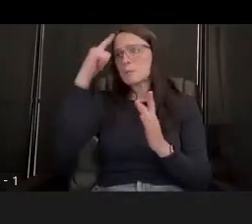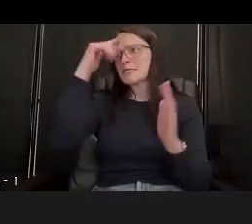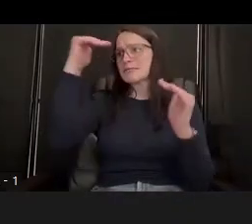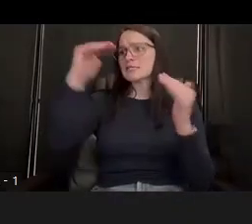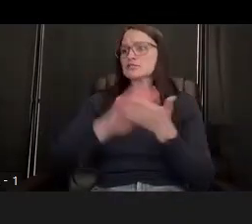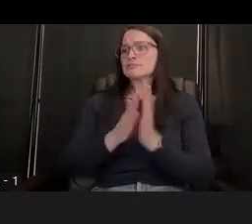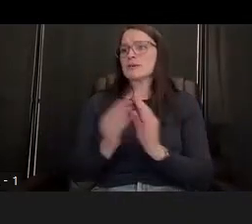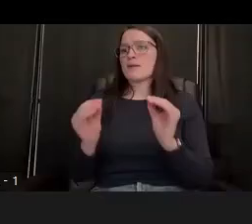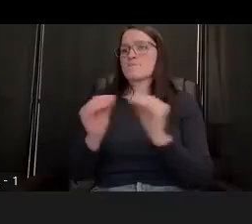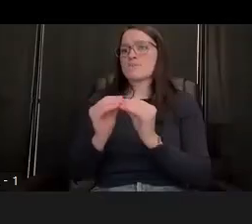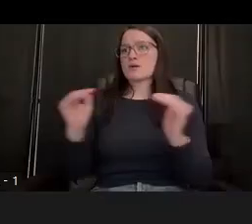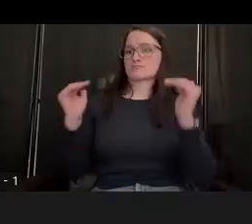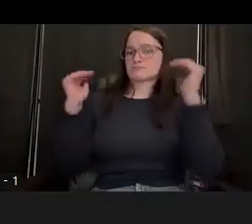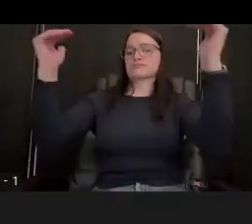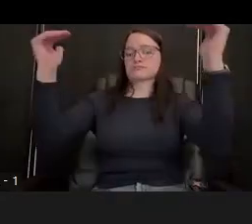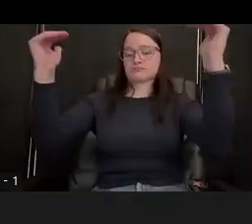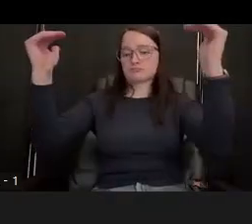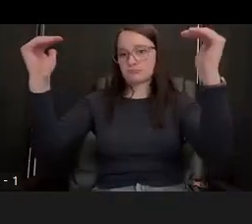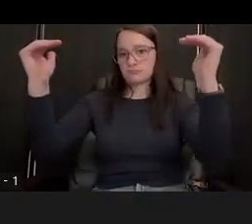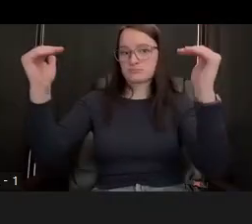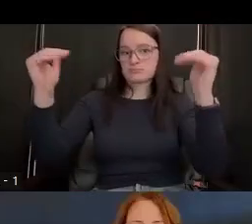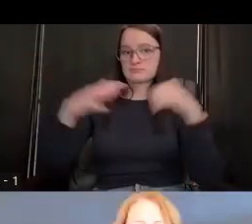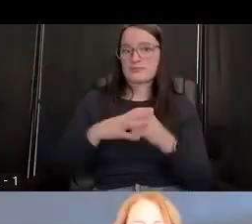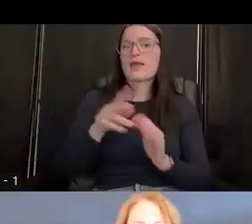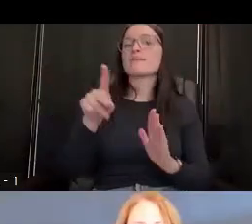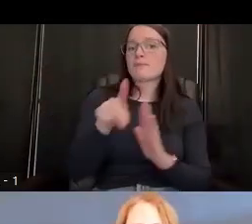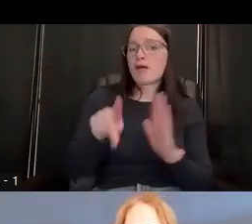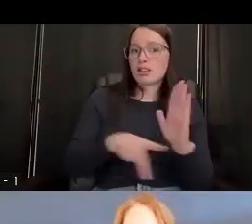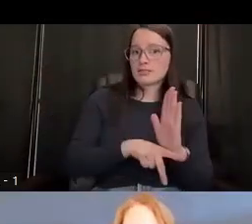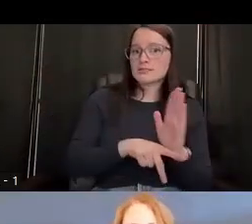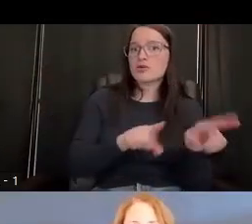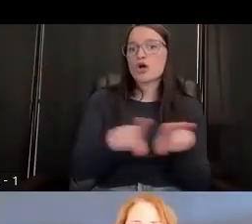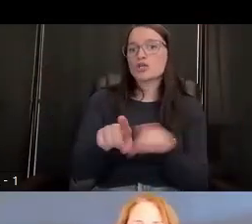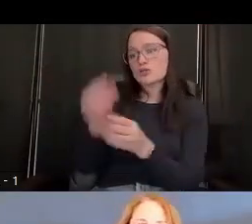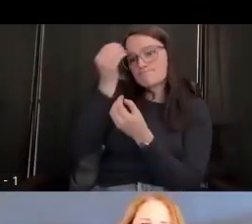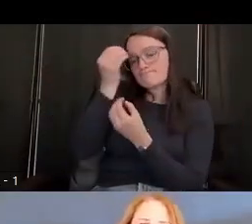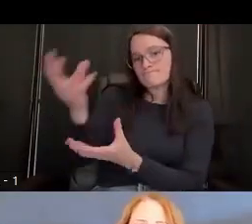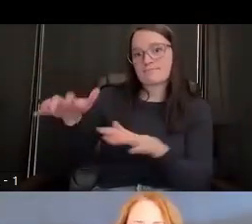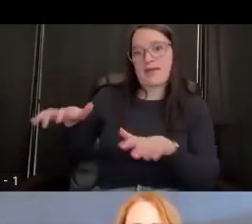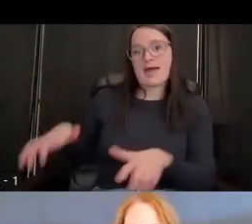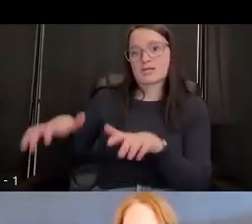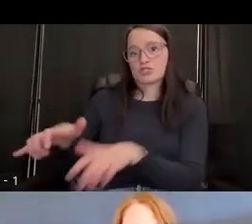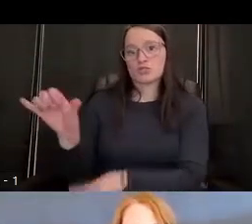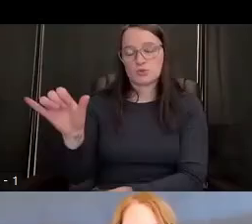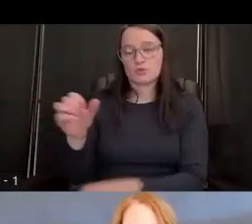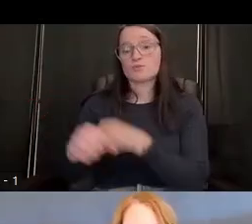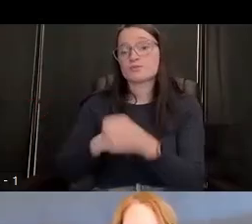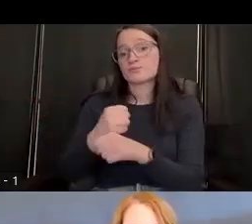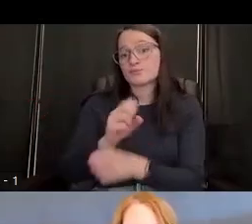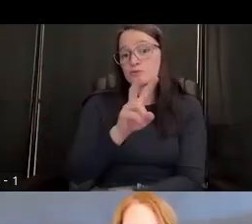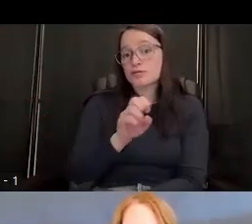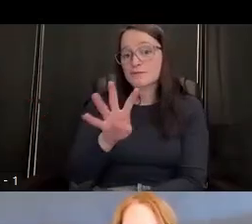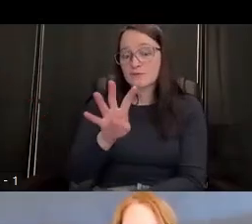then it feeds into information and ultimately practice. In 2004, the working age adult policy